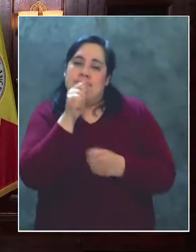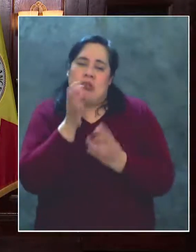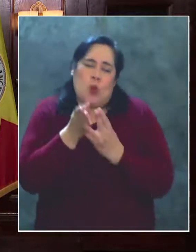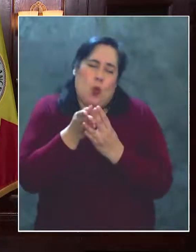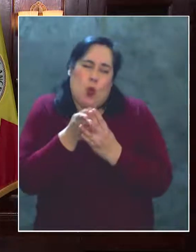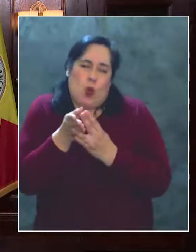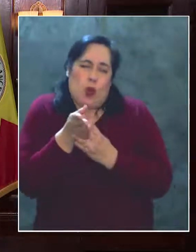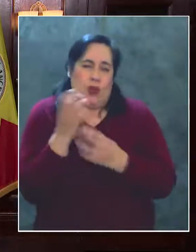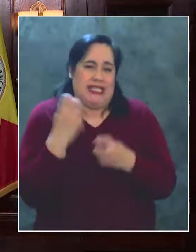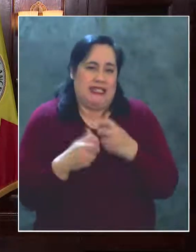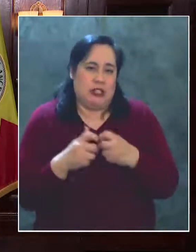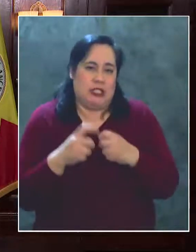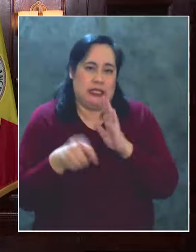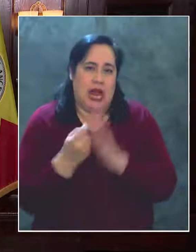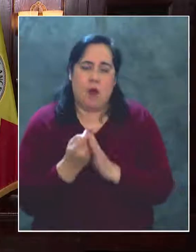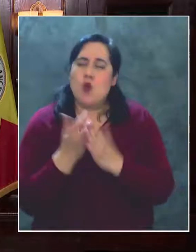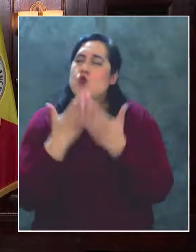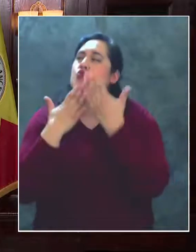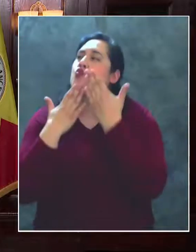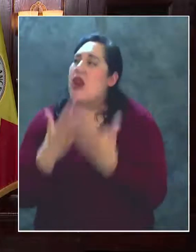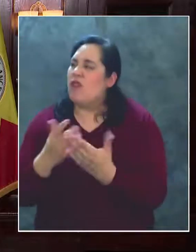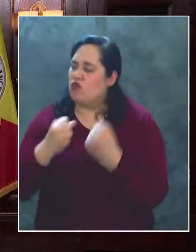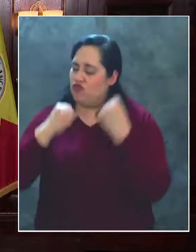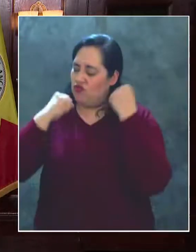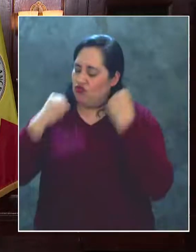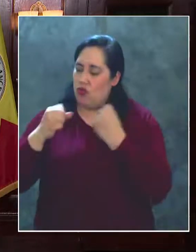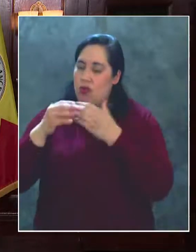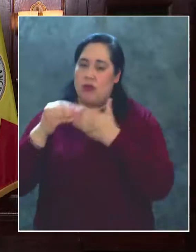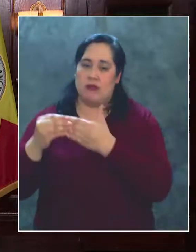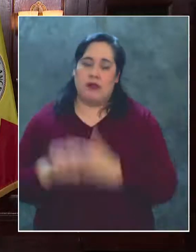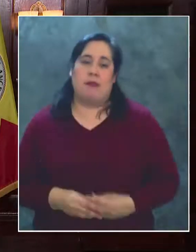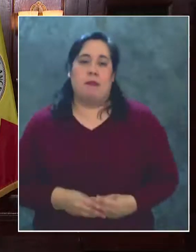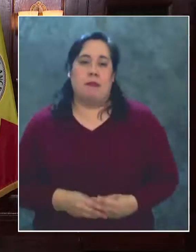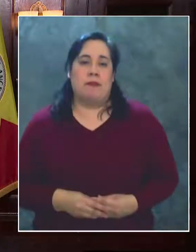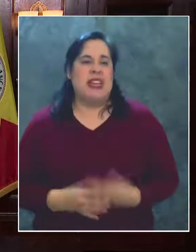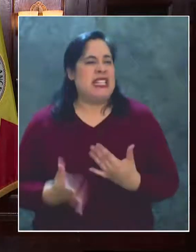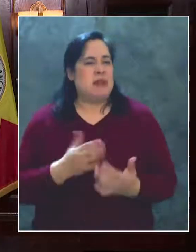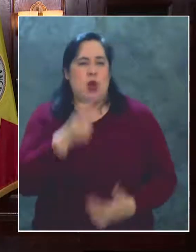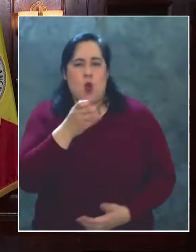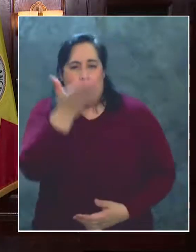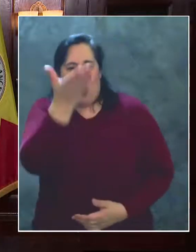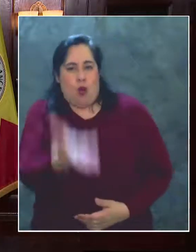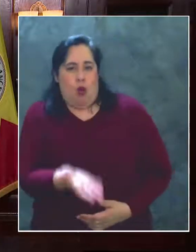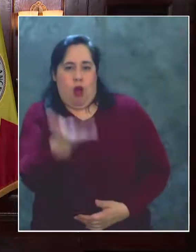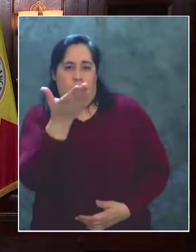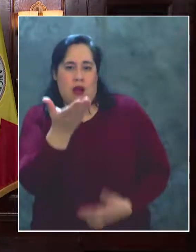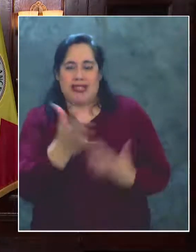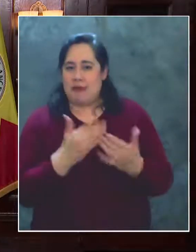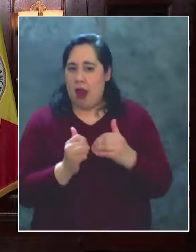AFTER YOU GAVE, YOU WILL HELP WEATHER THE STORM. NO MATTER WHO YOU ARE, NO MATTER HOW MUCH YOU HAVE, YOU